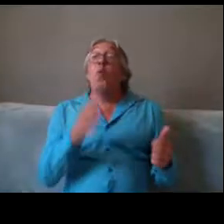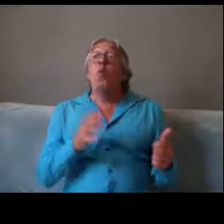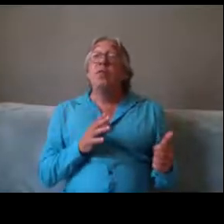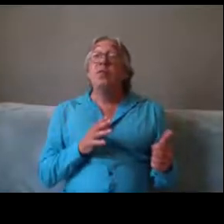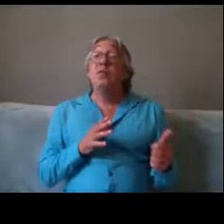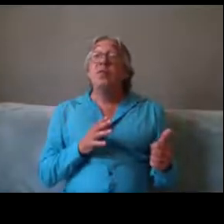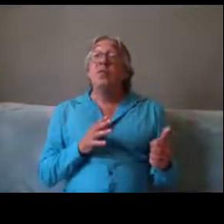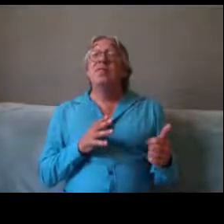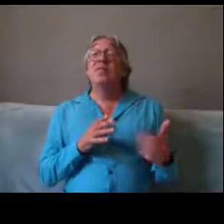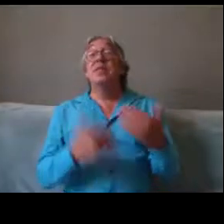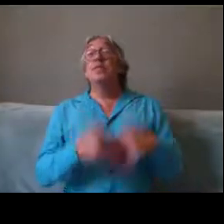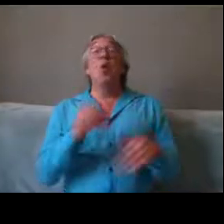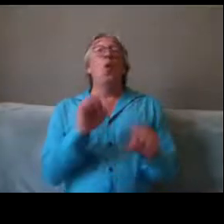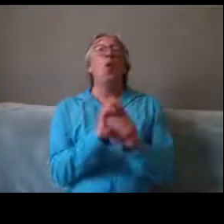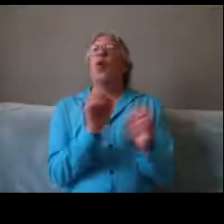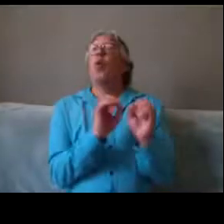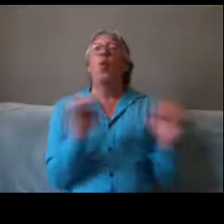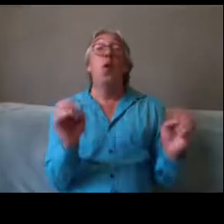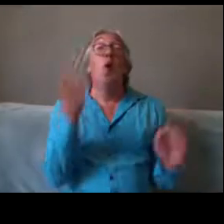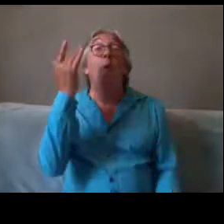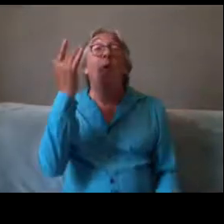by the Commission to make Erasmus more accessible,